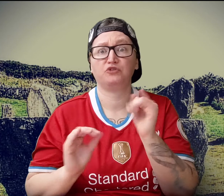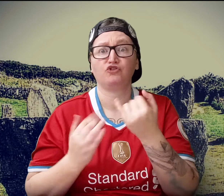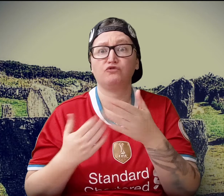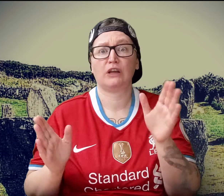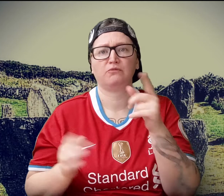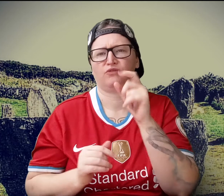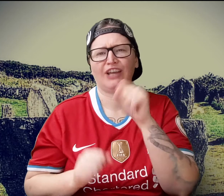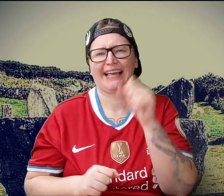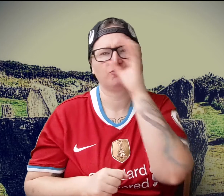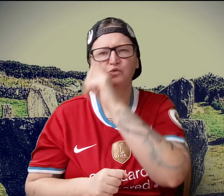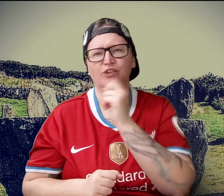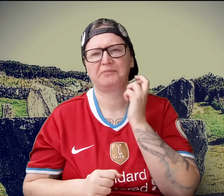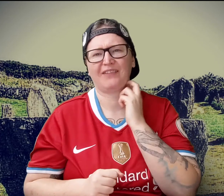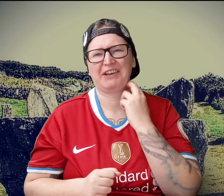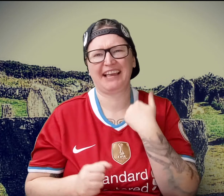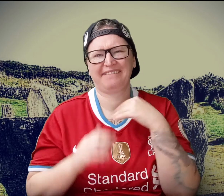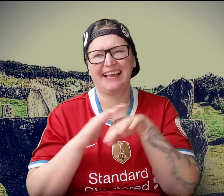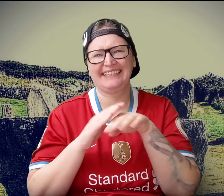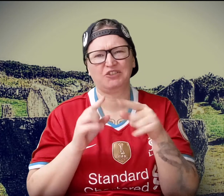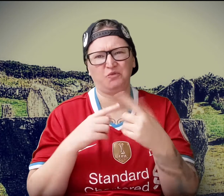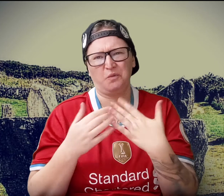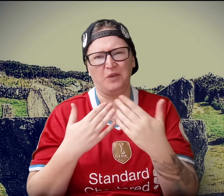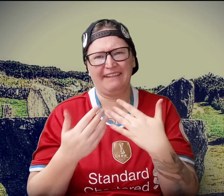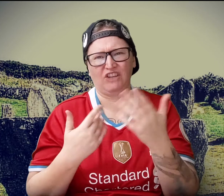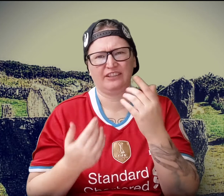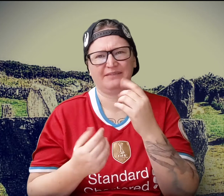if it doesn't say anything specific then you can just assume the vampire has access to